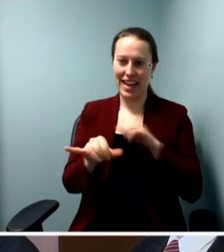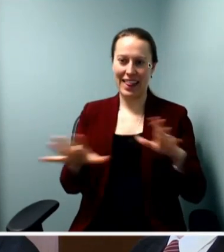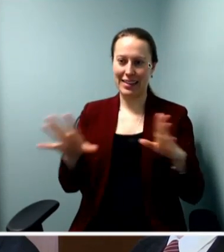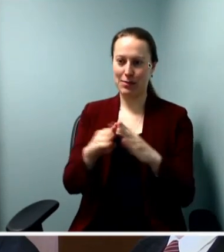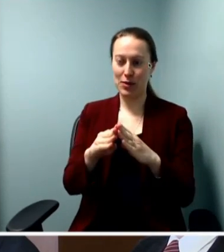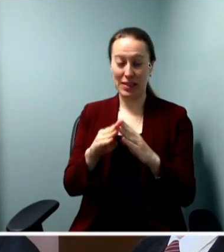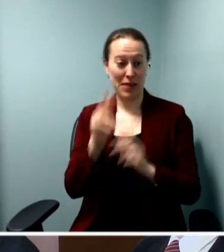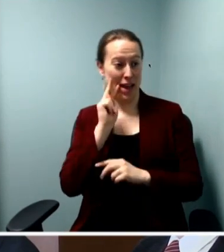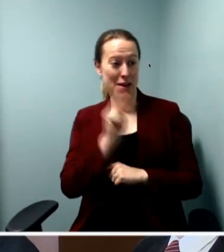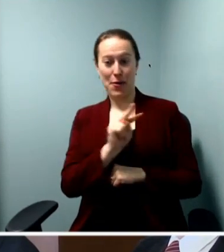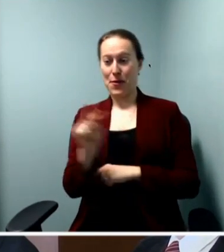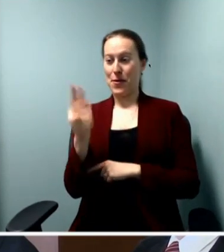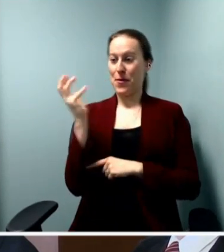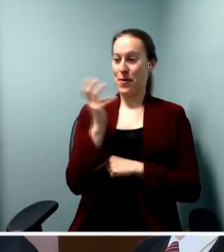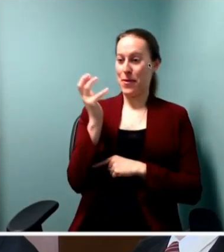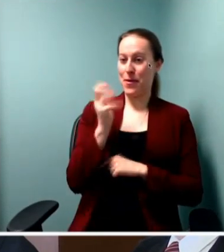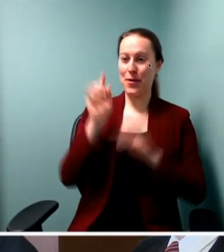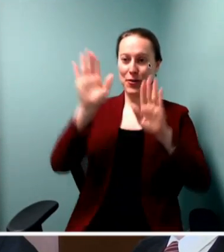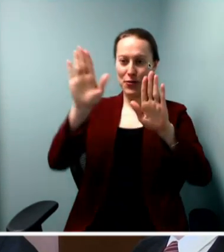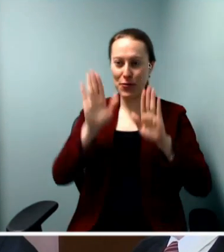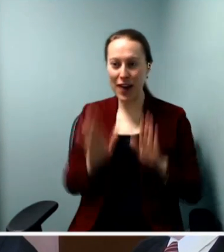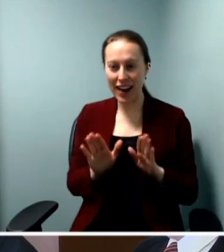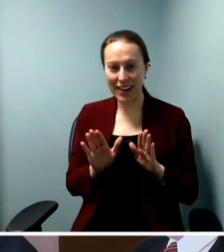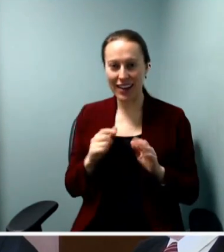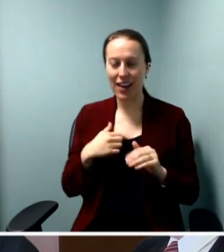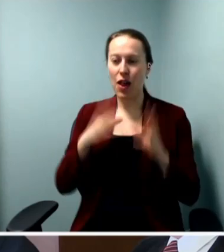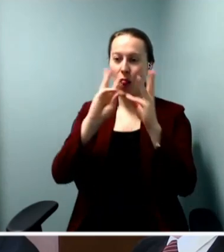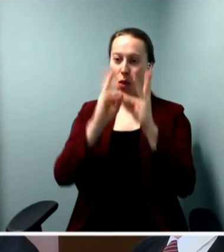But while the weather outside certainly belies this.